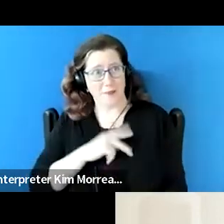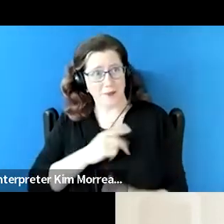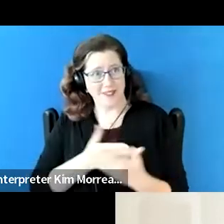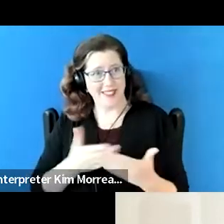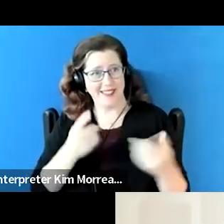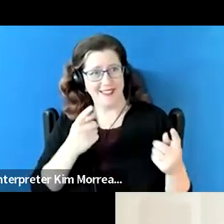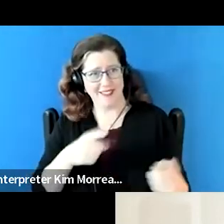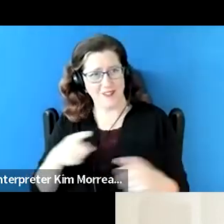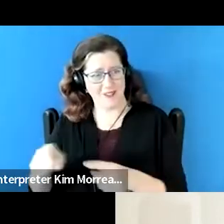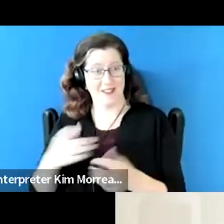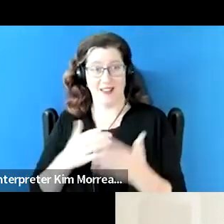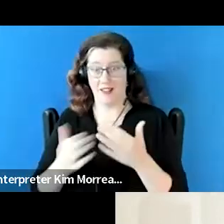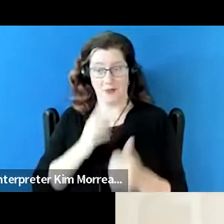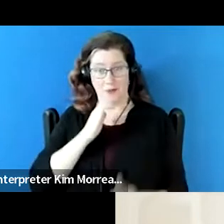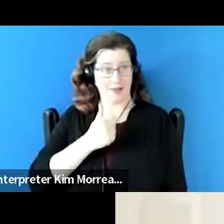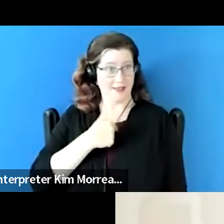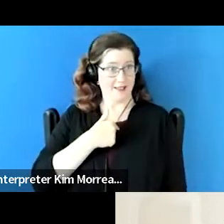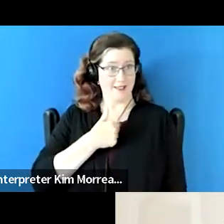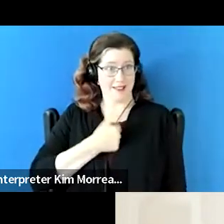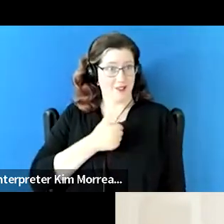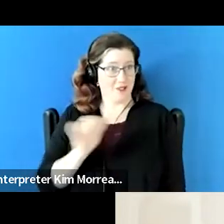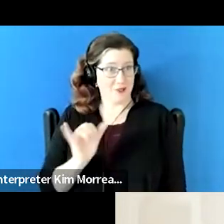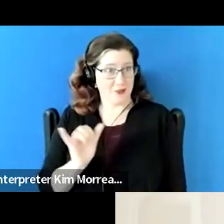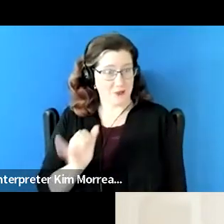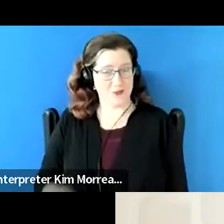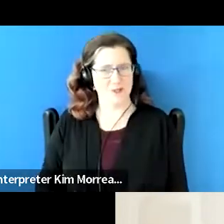even with myself. And we had to just be there for each other.